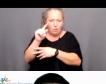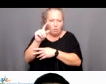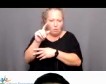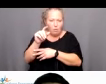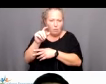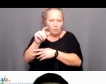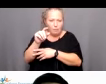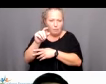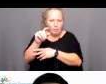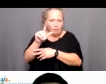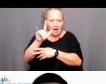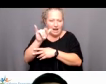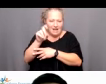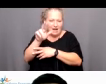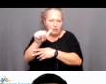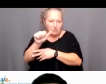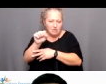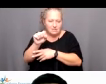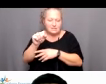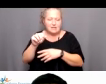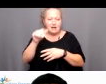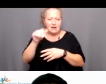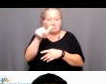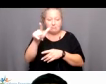She has been with the organization now for 5 years.